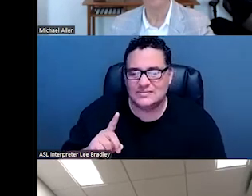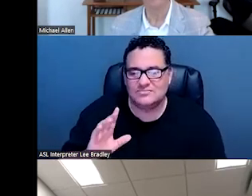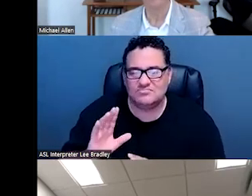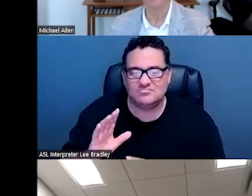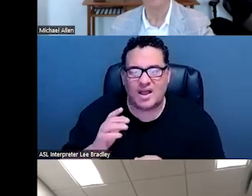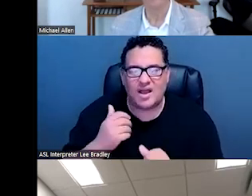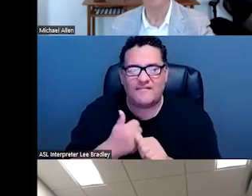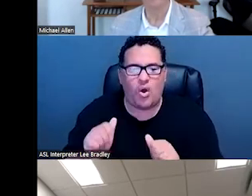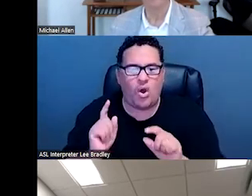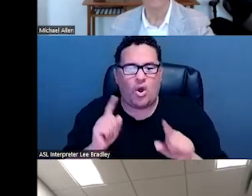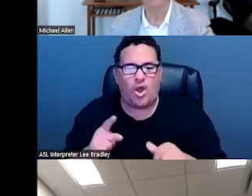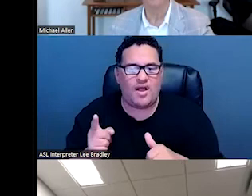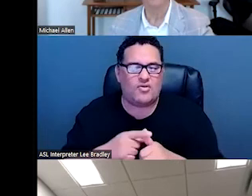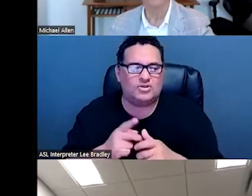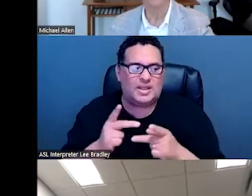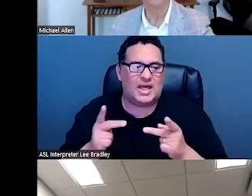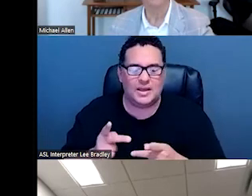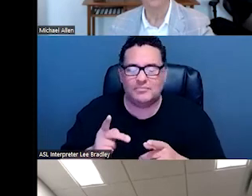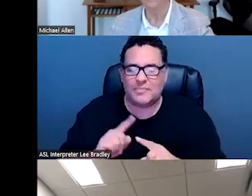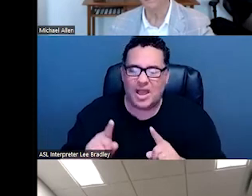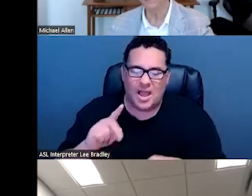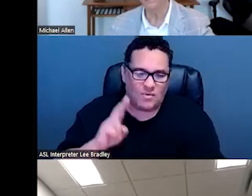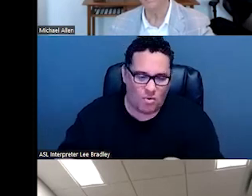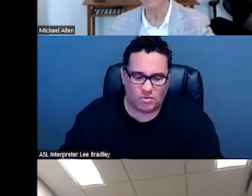BUT, THERE ARE OF COURSE WILL ALWAYS BE LOTS OF PEOPLE AT RISK FOR SUICIDE.